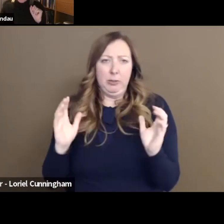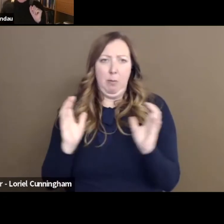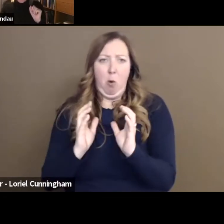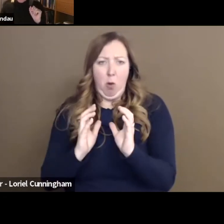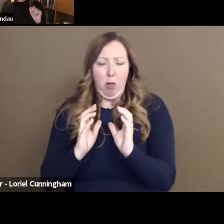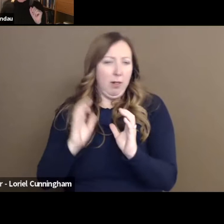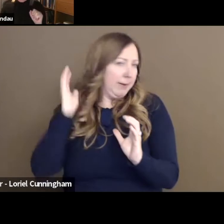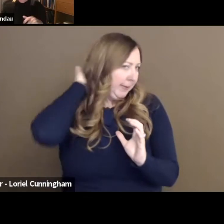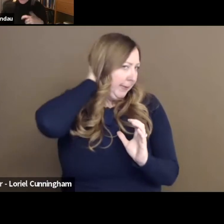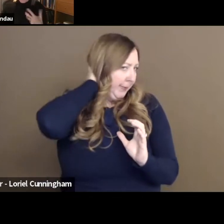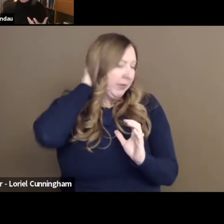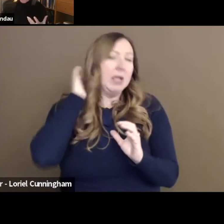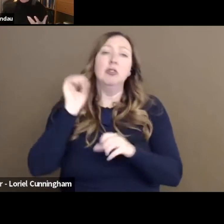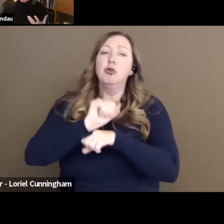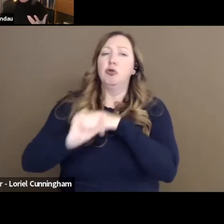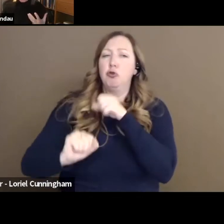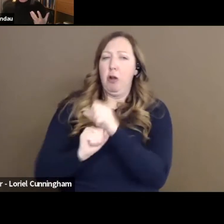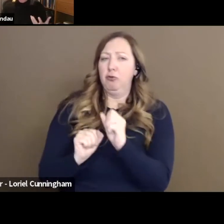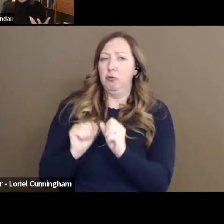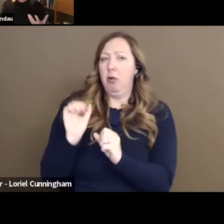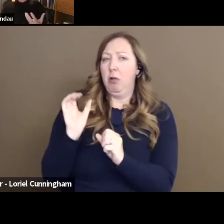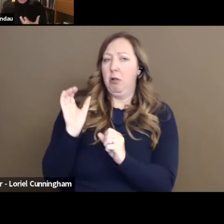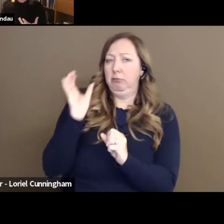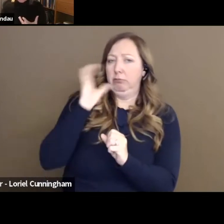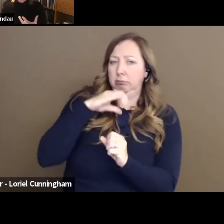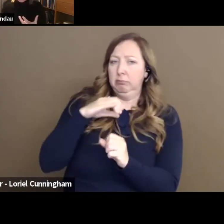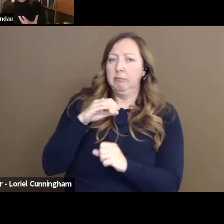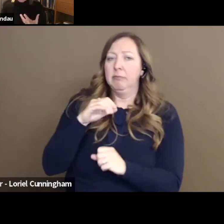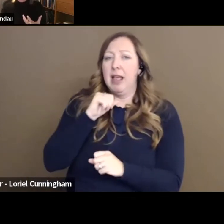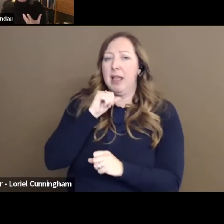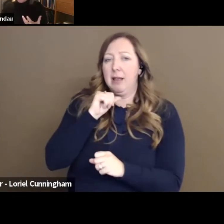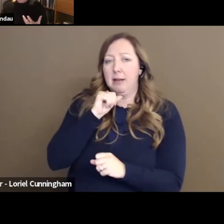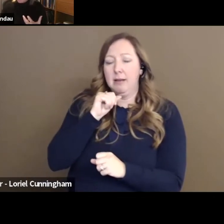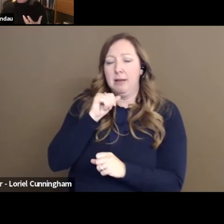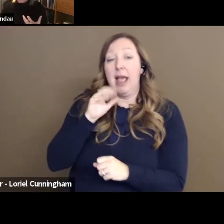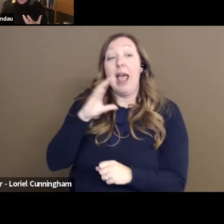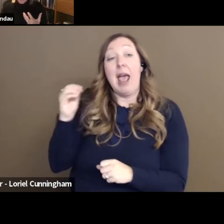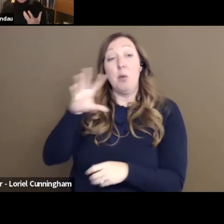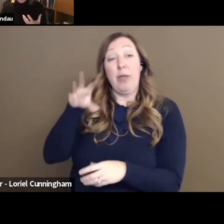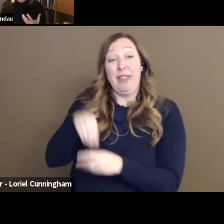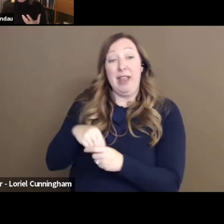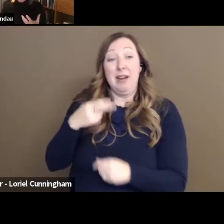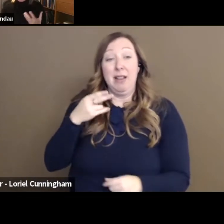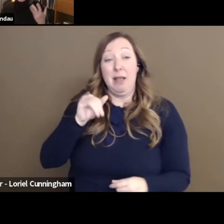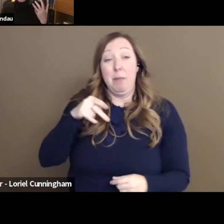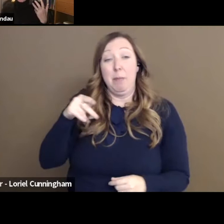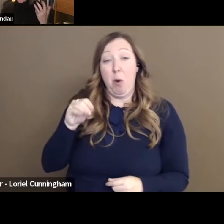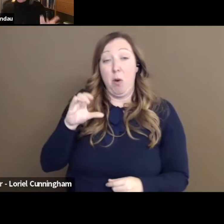there's also abnormalities both functional and structural in the